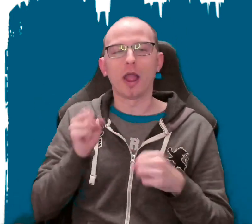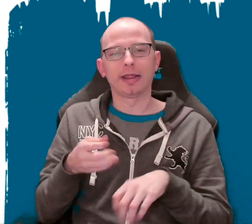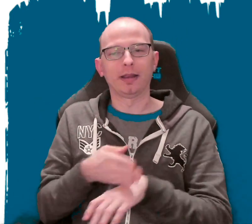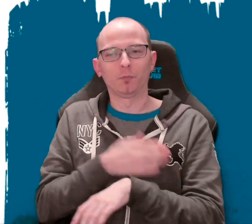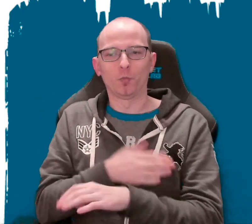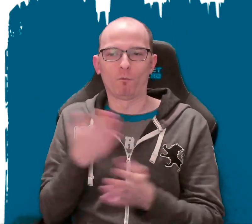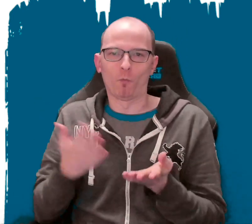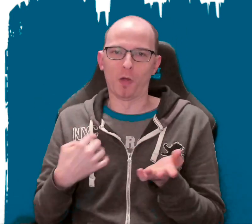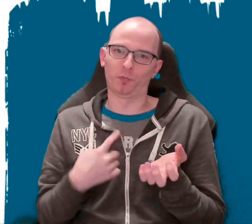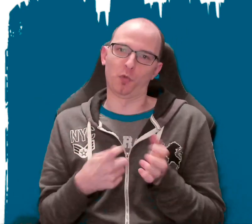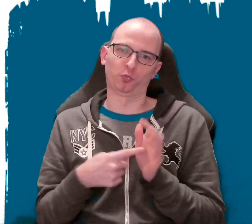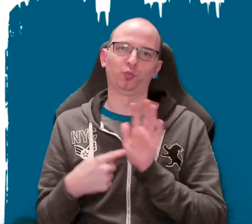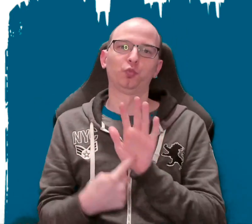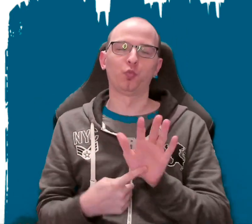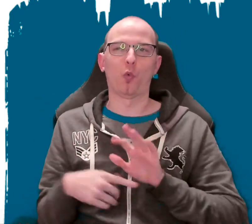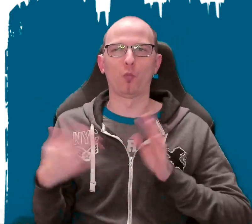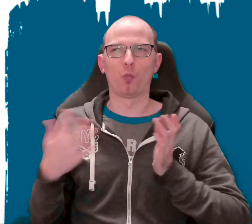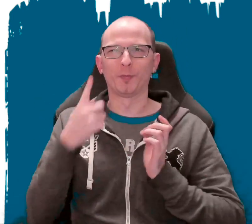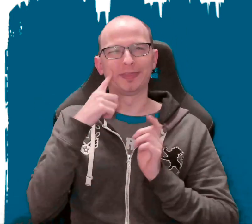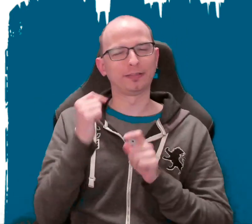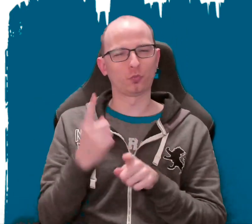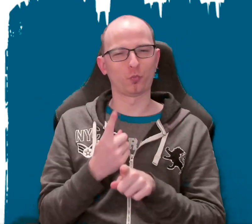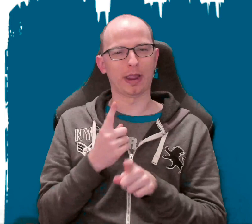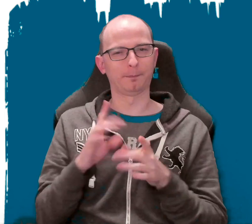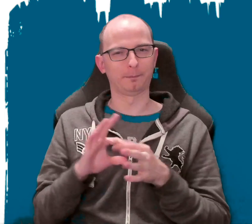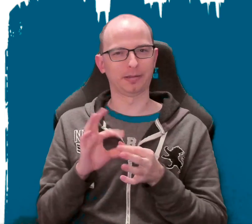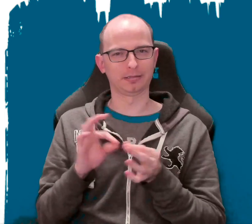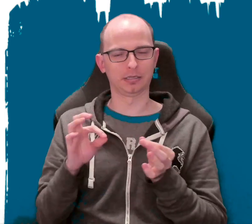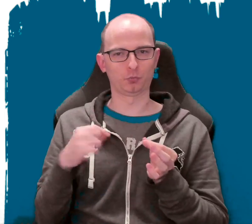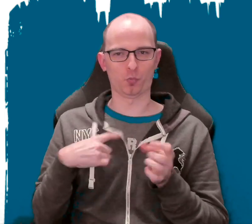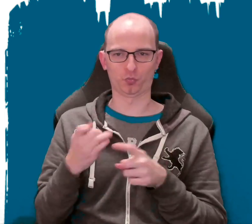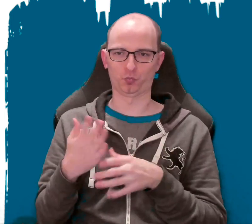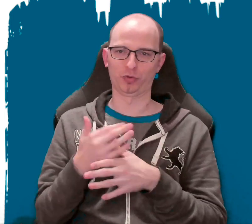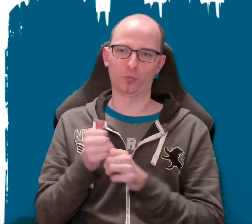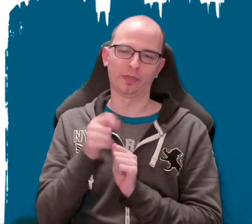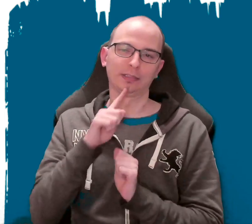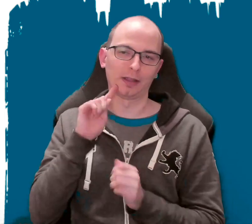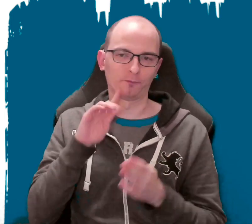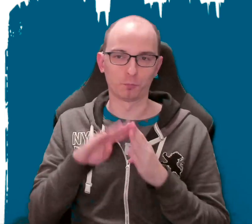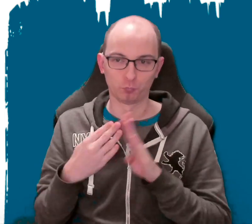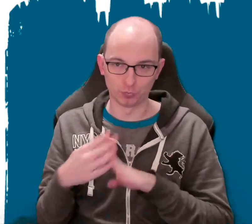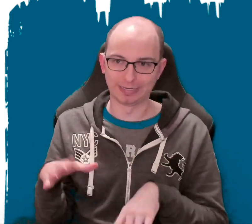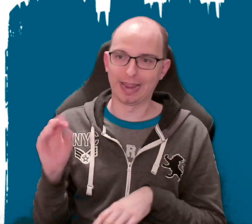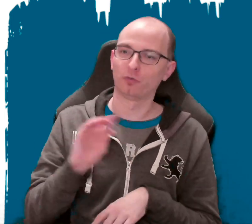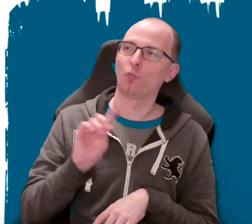Make sure it’s the right message that we want to share with the Deaf community.